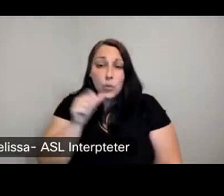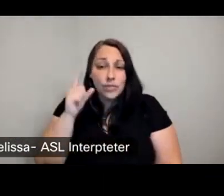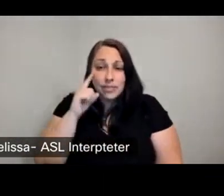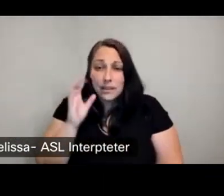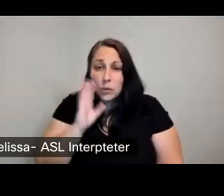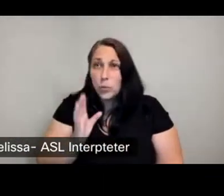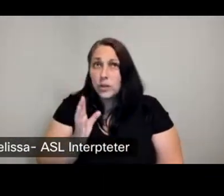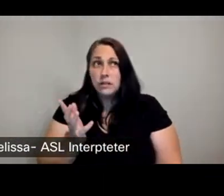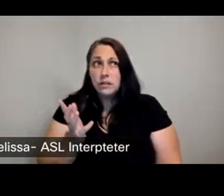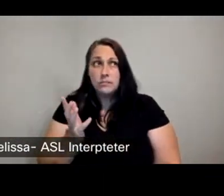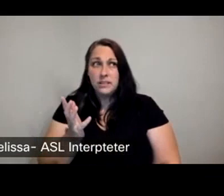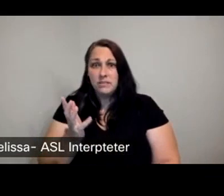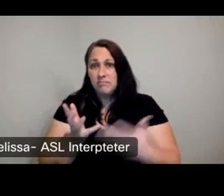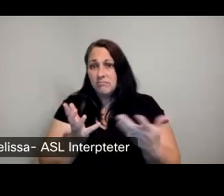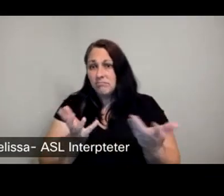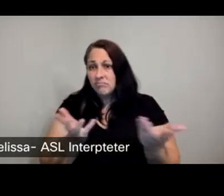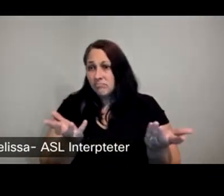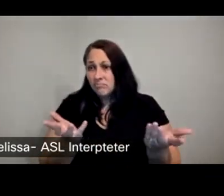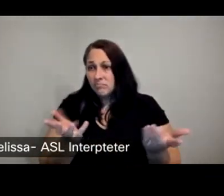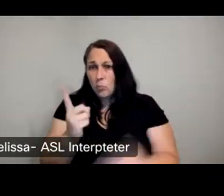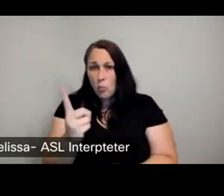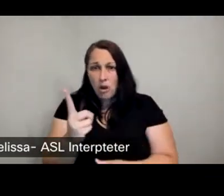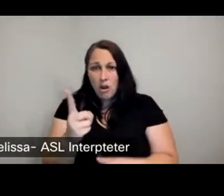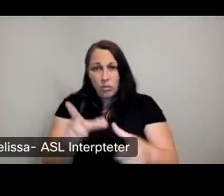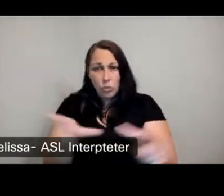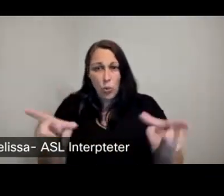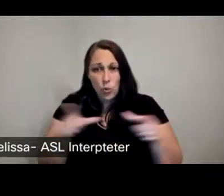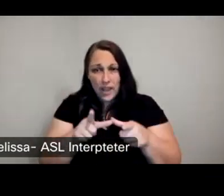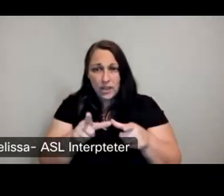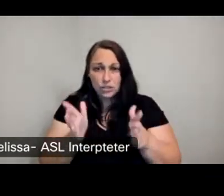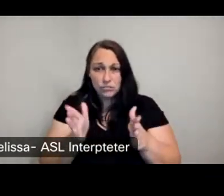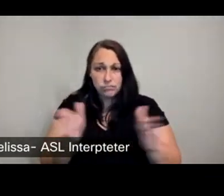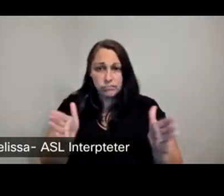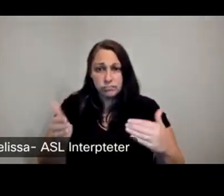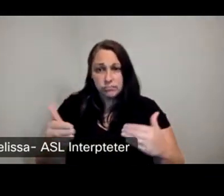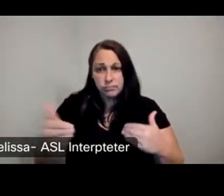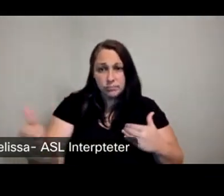a turnaround location you probably just have to broaden some sidewalks and some curbs right